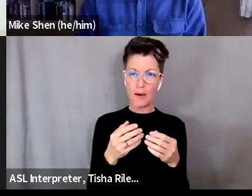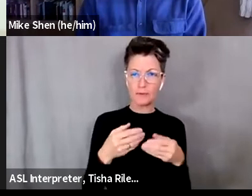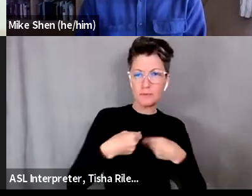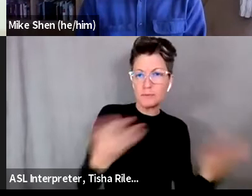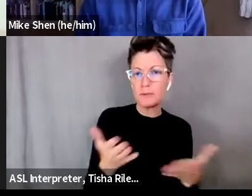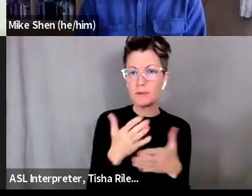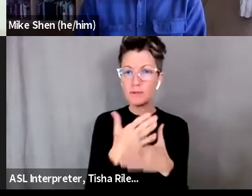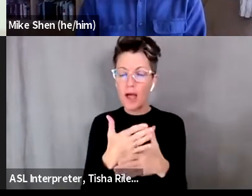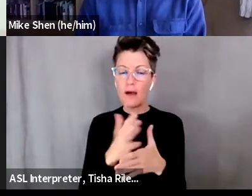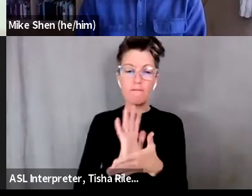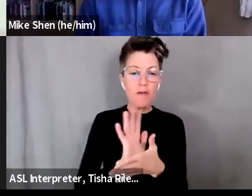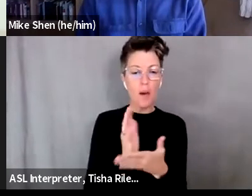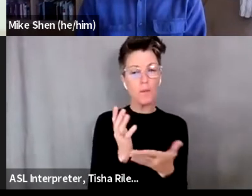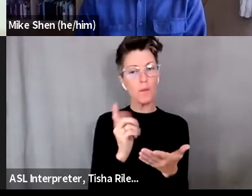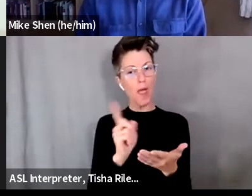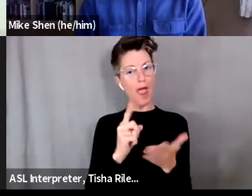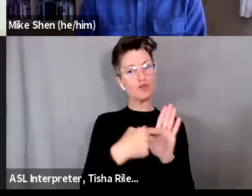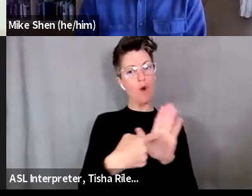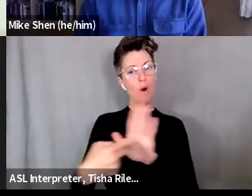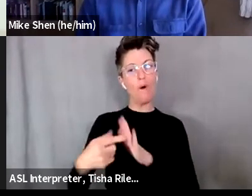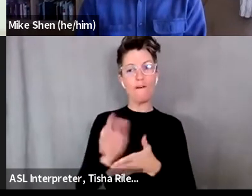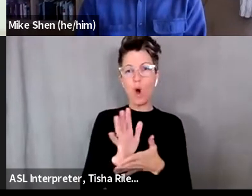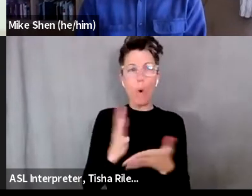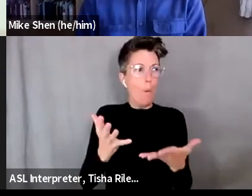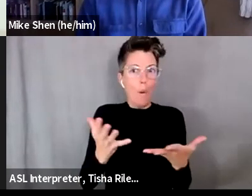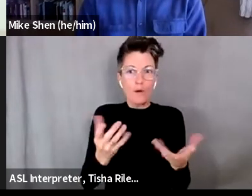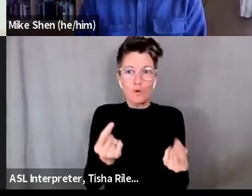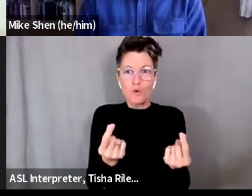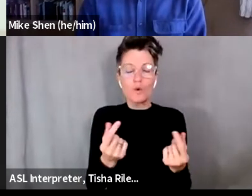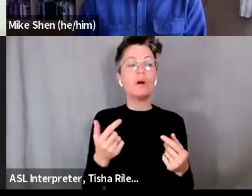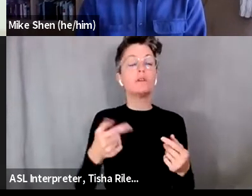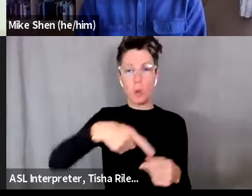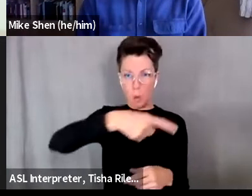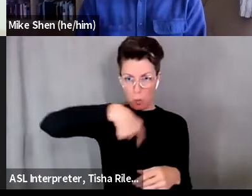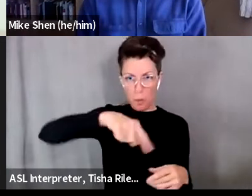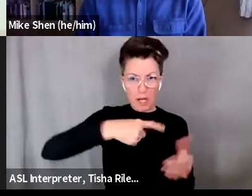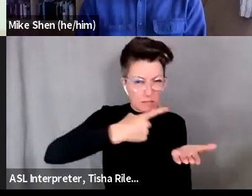You know, what kind of a life could it have? Once we decided kind of what it was gonna look like and what shape it was going to take,